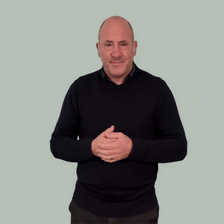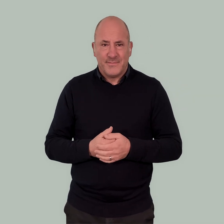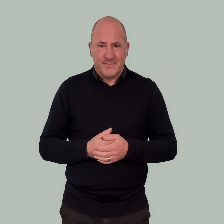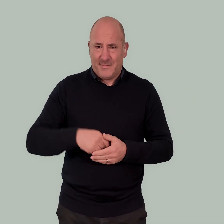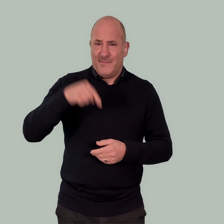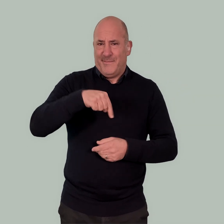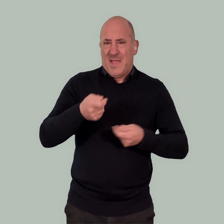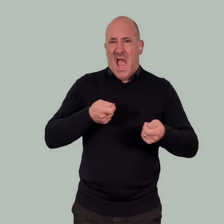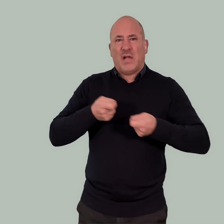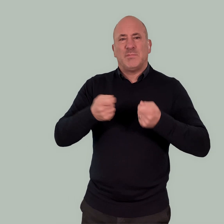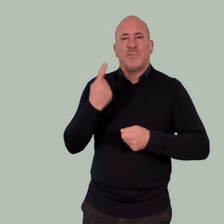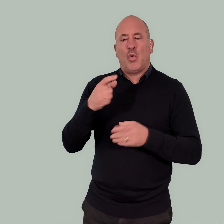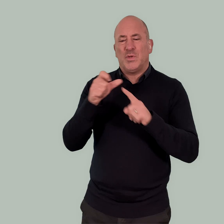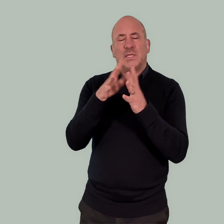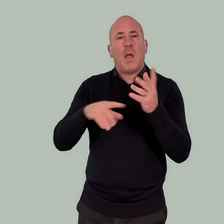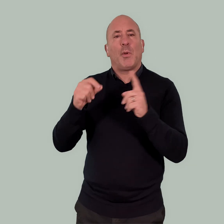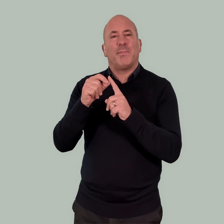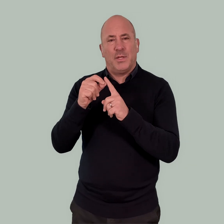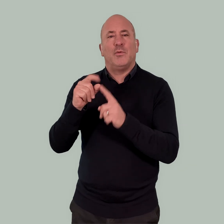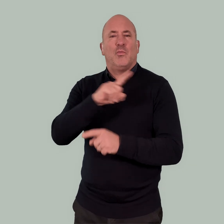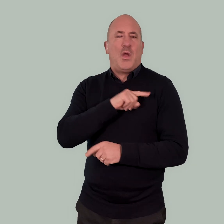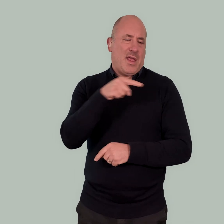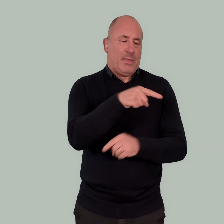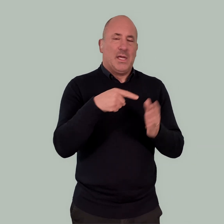This Call for Evidence is being administered by DWP